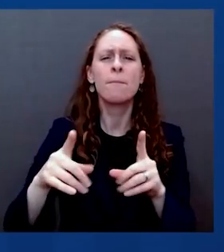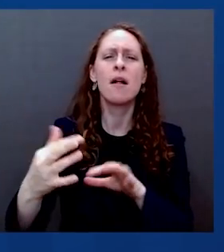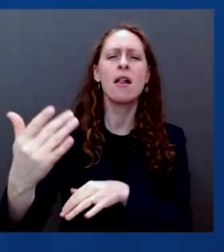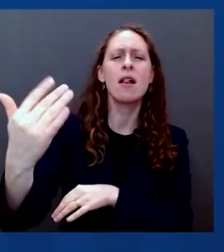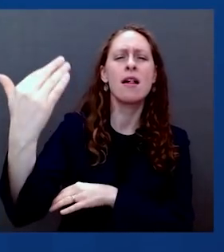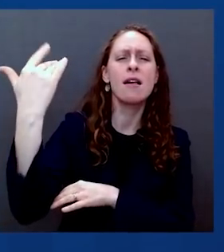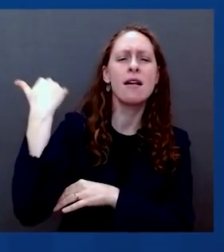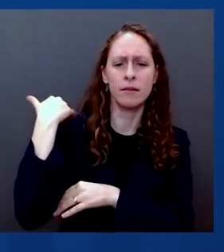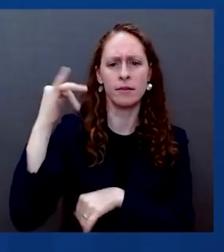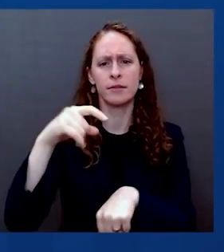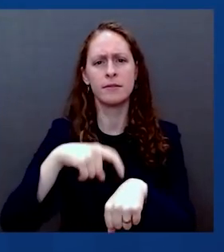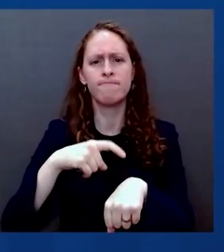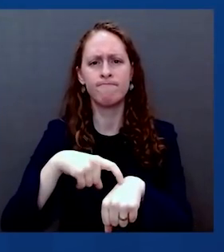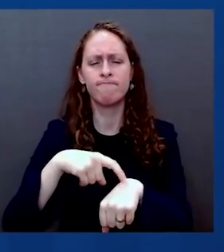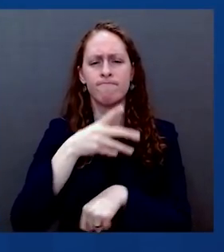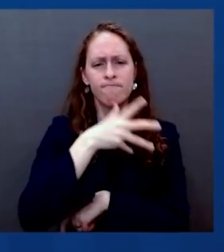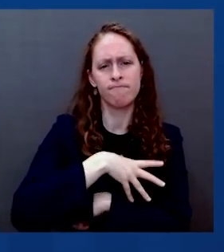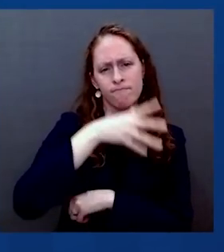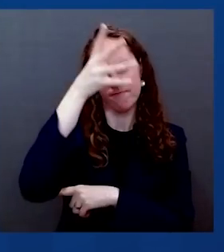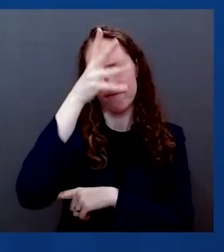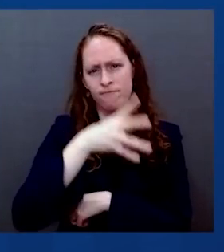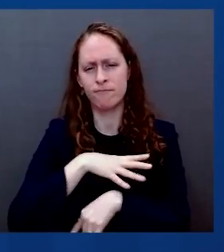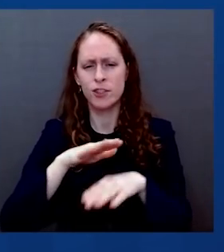and when they arrived at the state Capitol in Alabama,